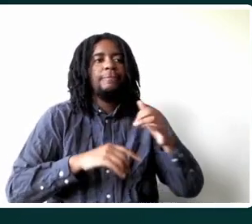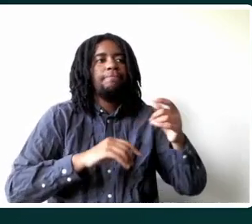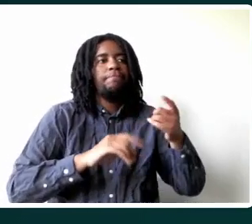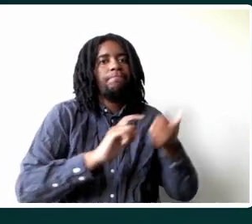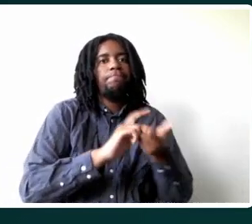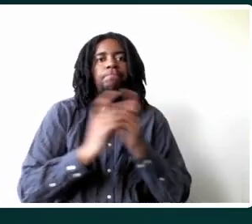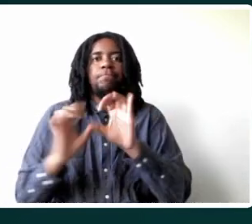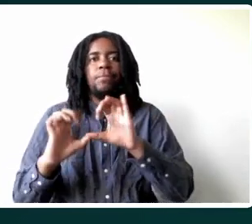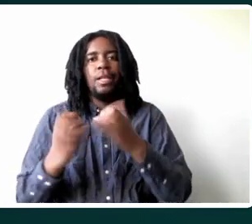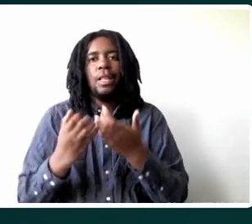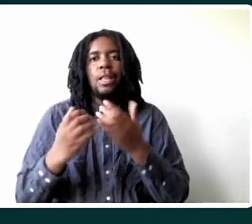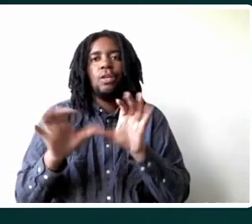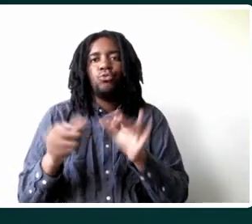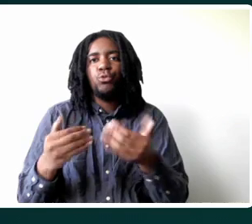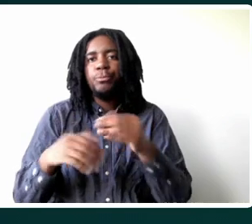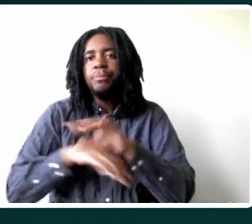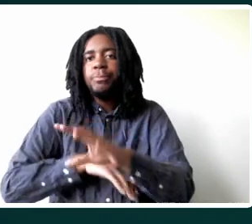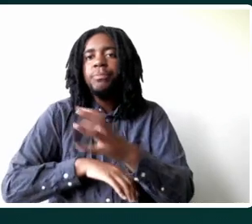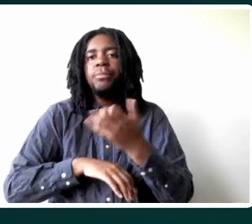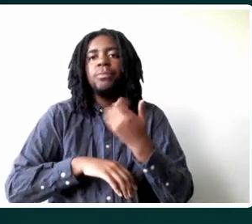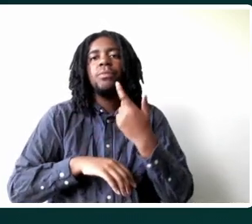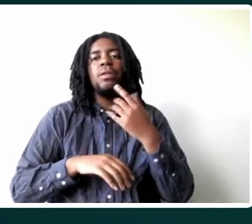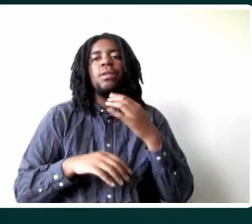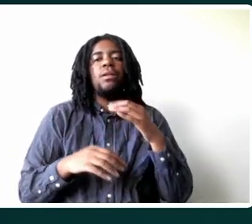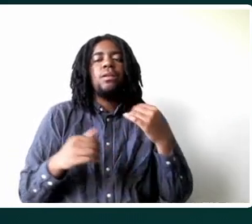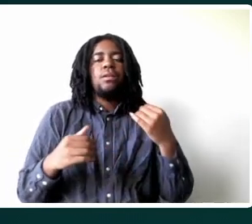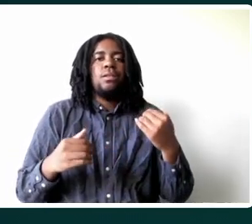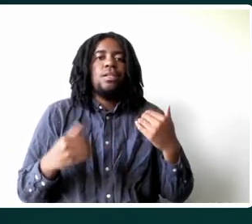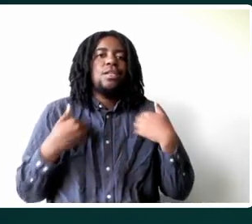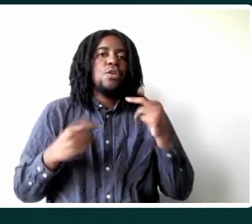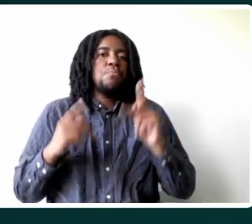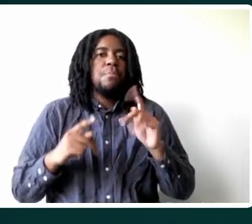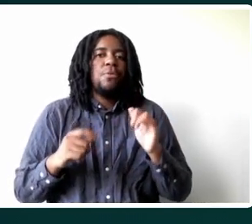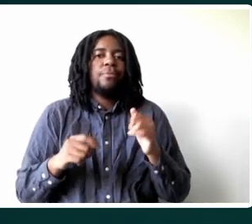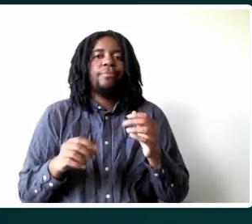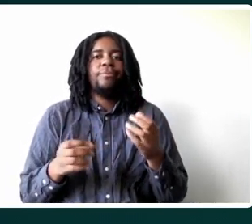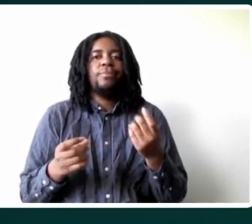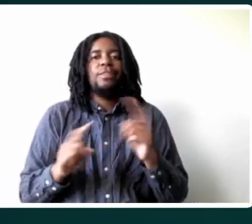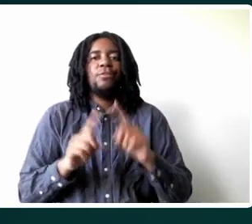engage in different -- what we call design cycles. So, you can move to the next slide.